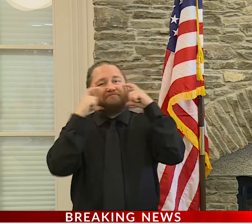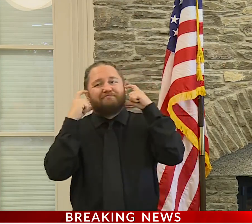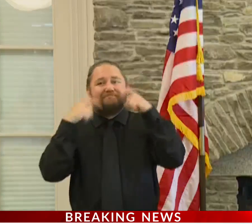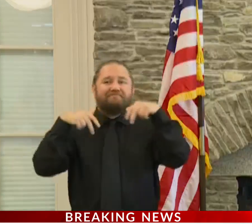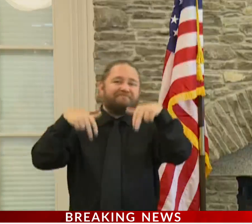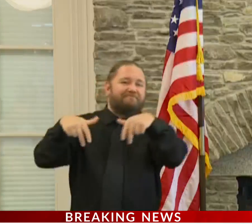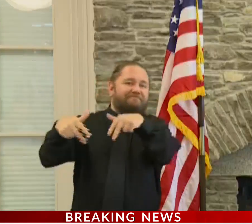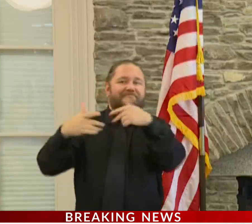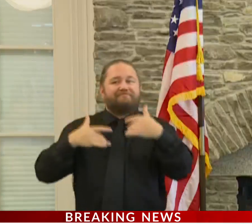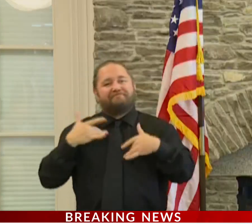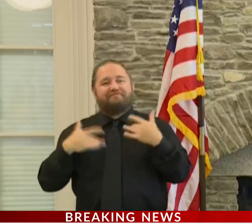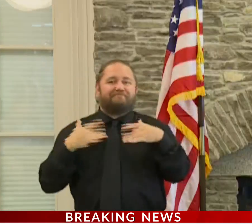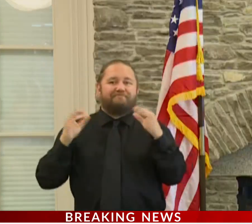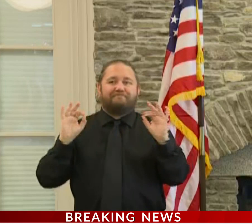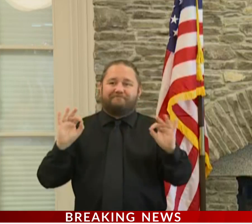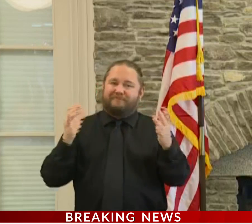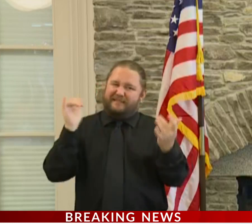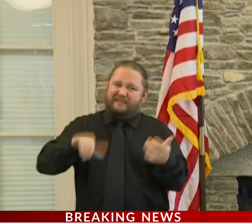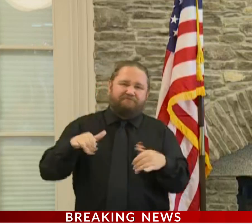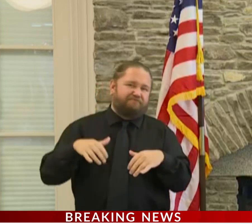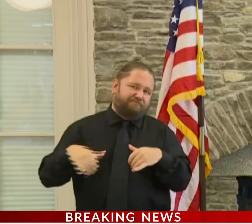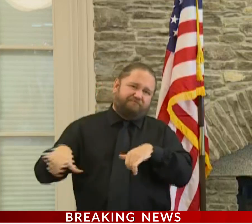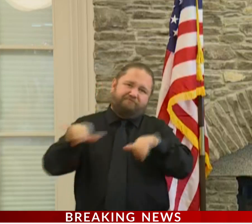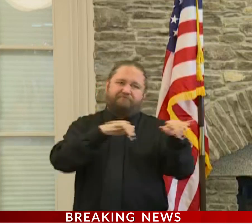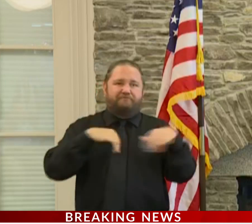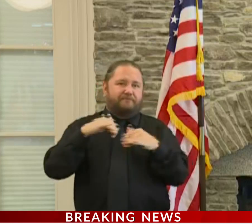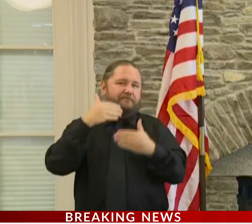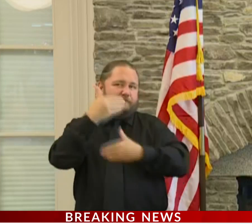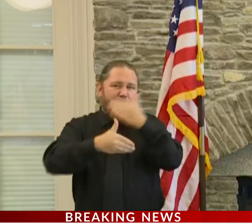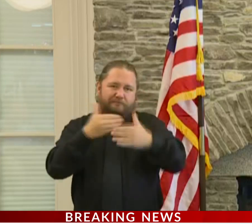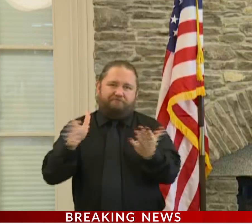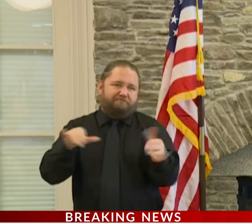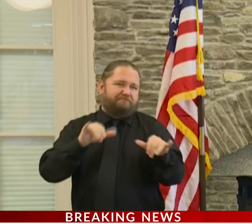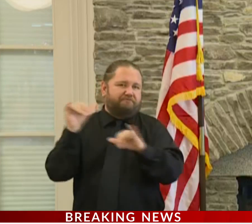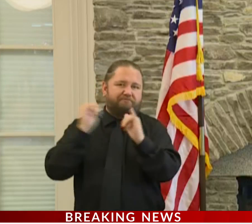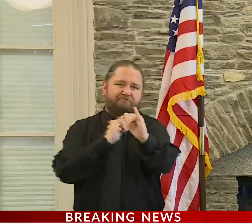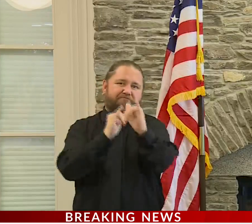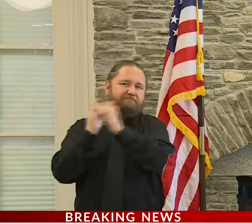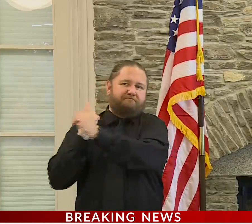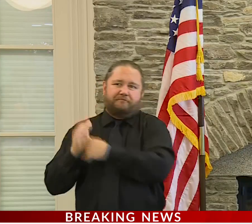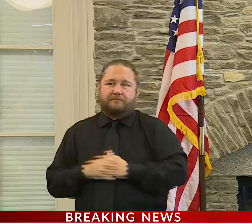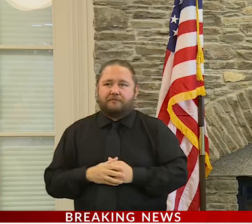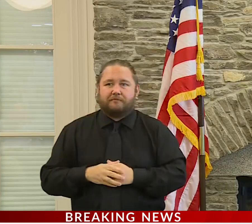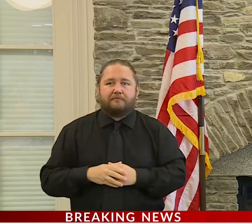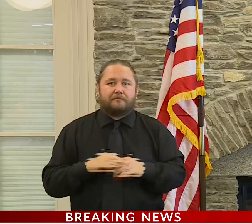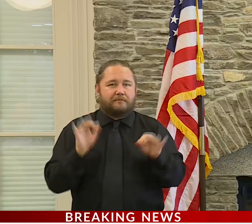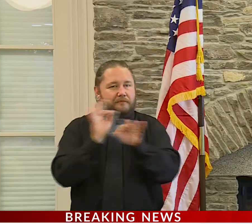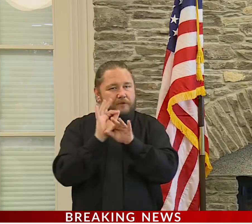THAT FOR ALL OF OUR HIGHER ED STUDENTS AS WELL, WHETHER TO A HYBRID FORMAT OR IT'S IN A